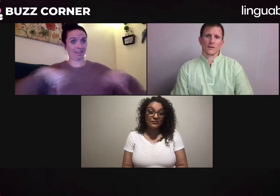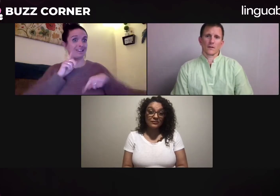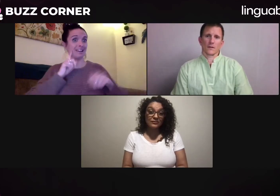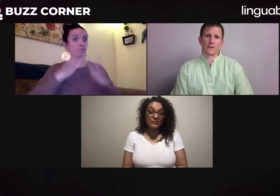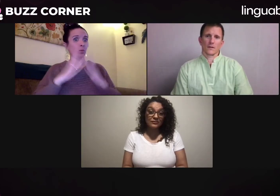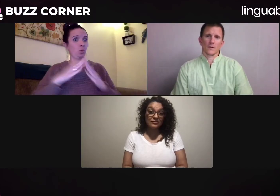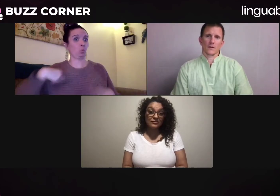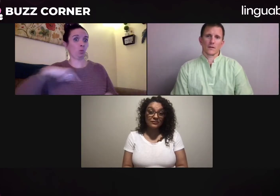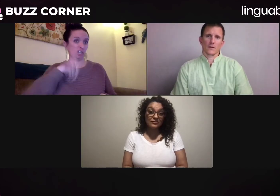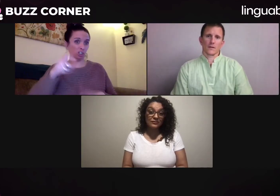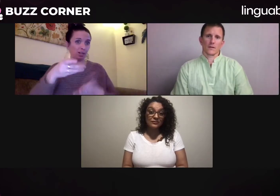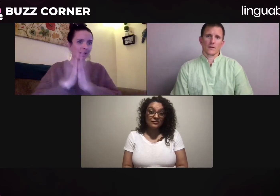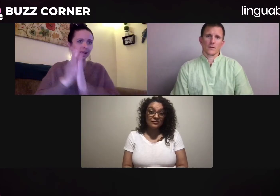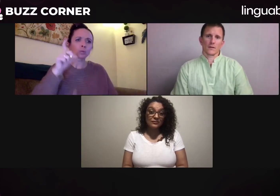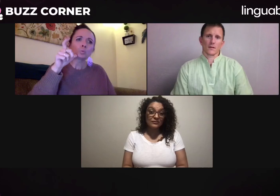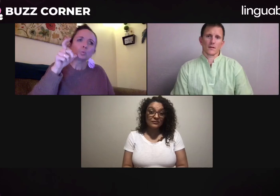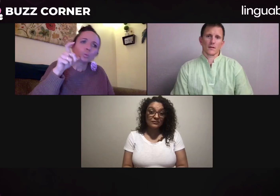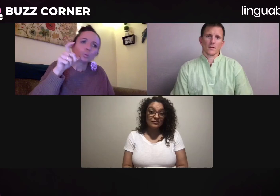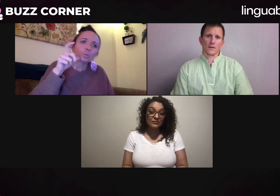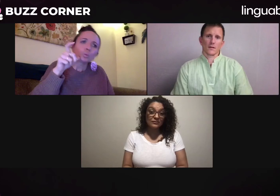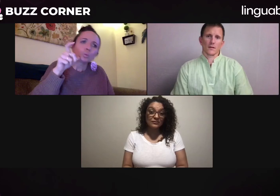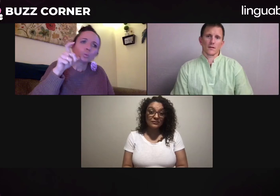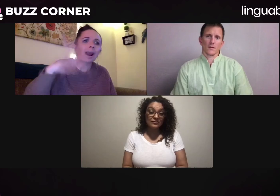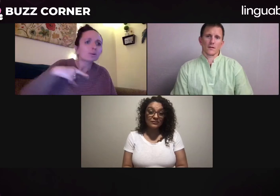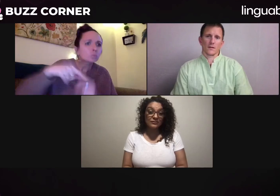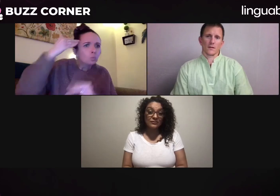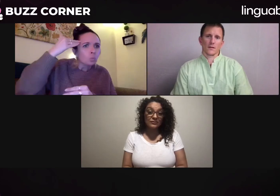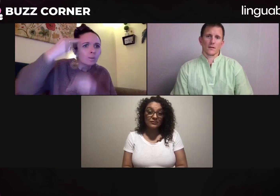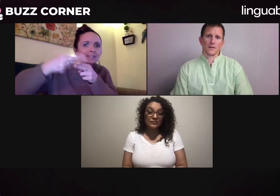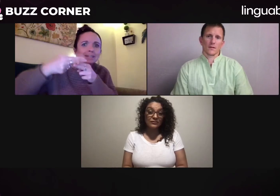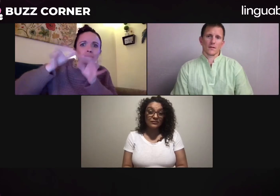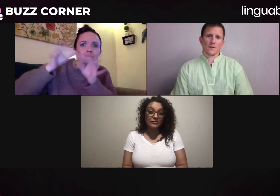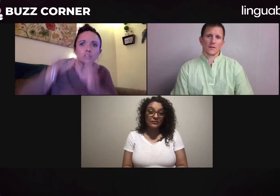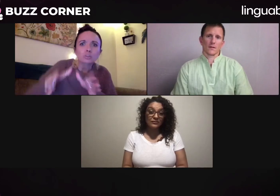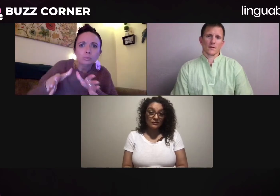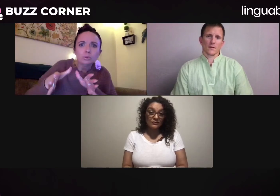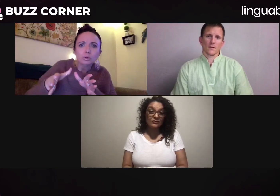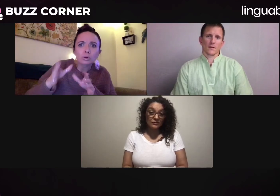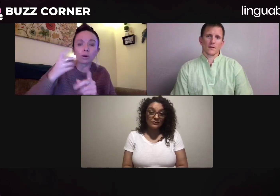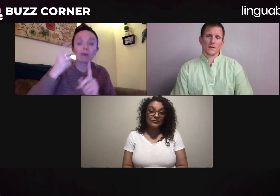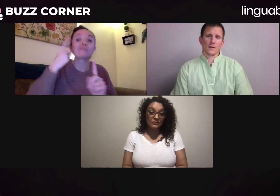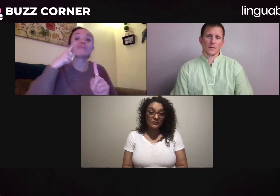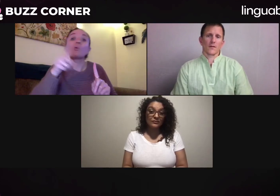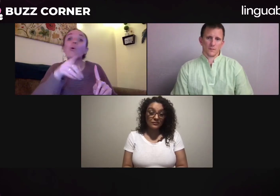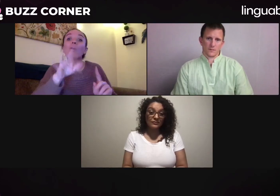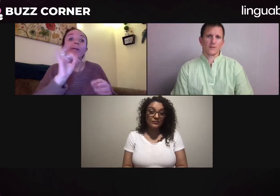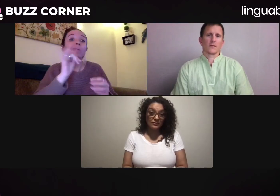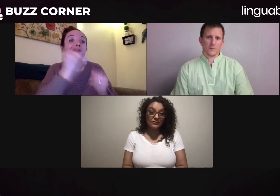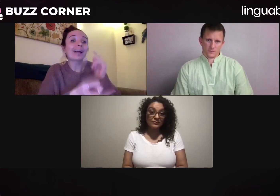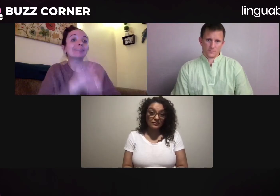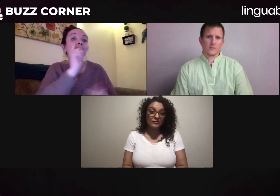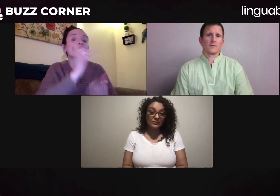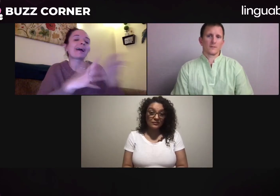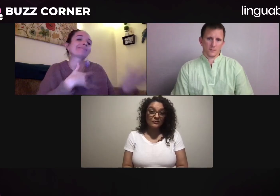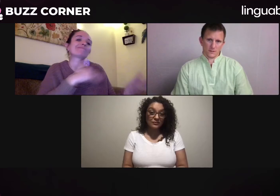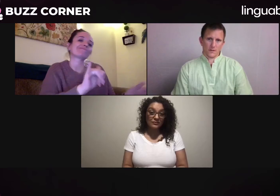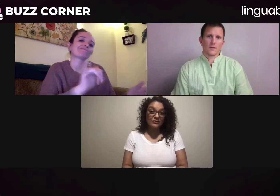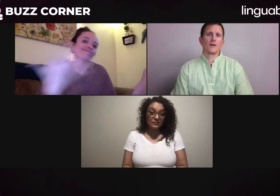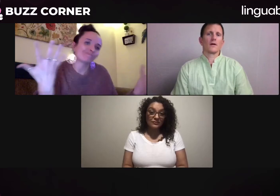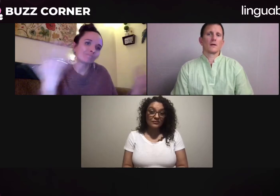but for us as the Deaf community, when we should be asking for the names of the interpreters. And I realize that oftentimes that happens last minute